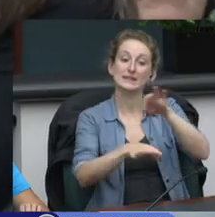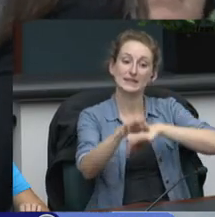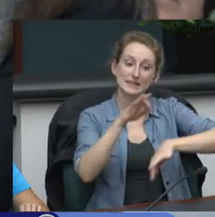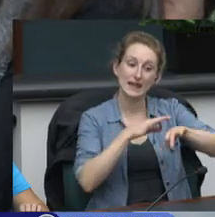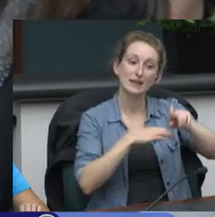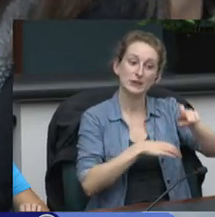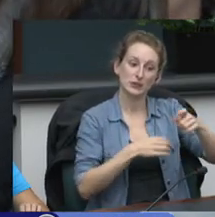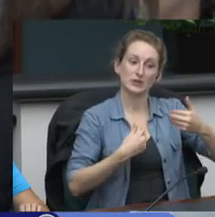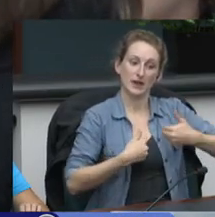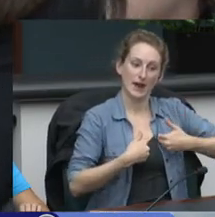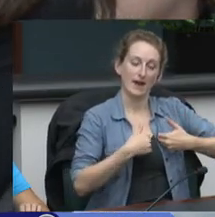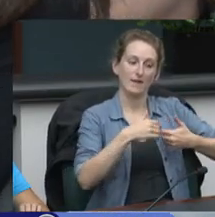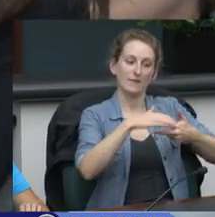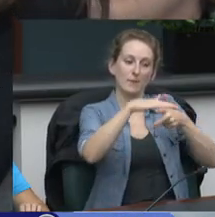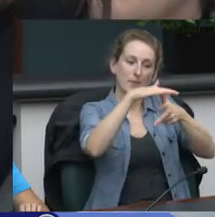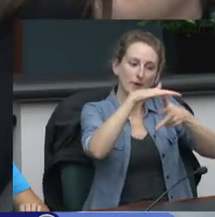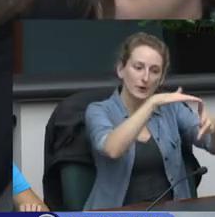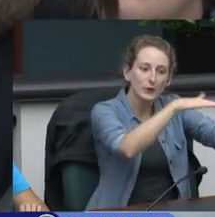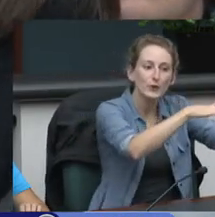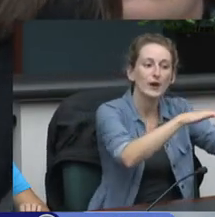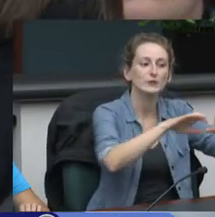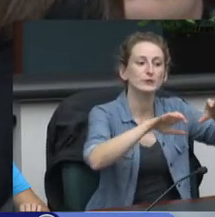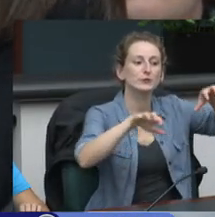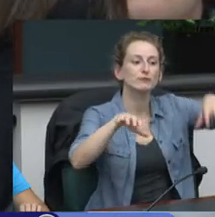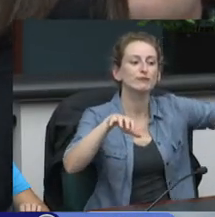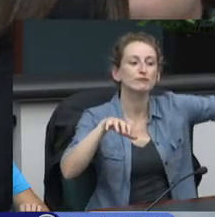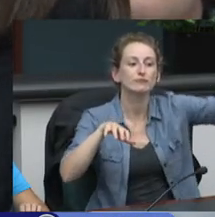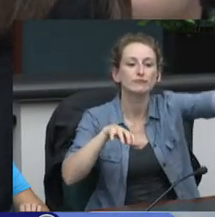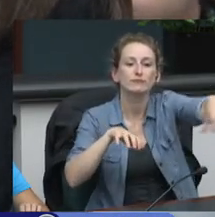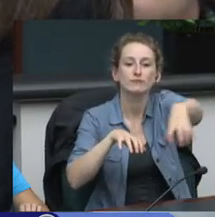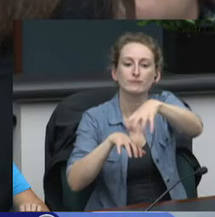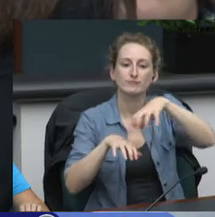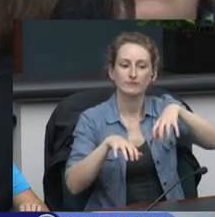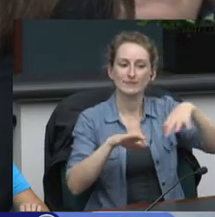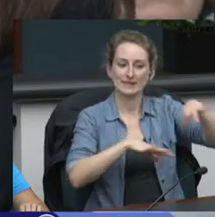we are doing so many cities have eliminated on-site parking in their